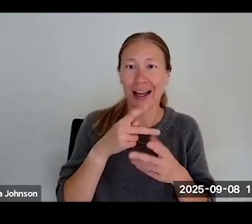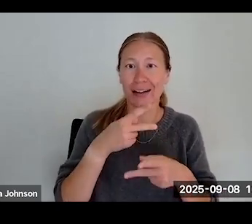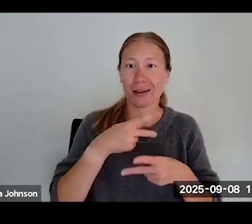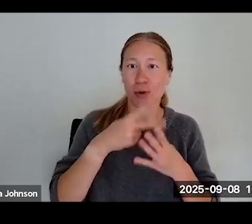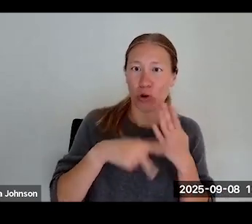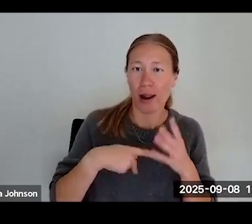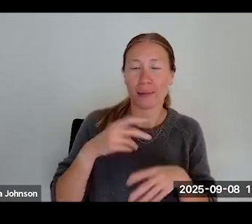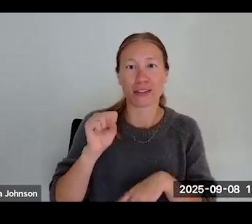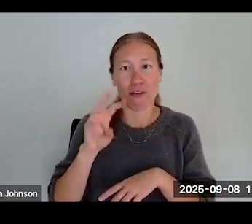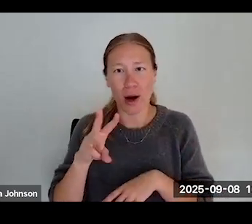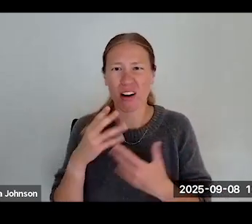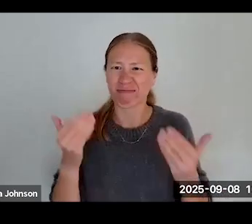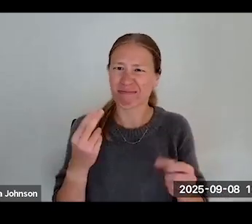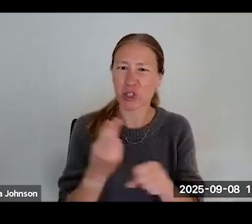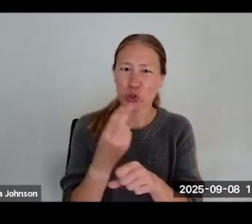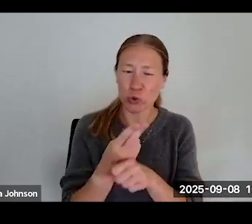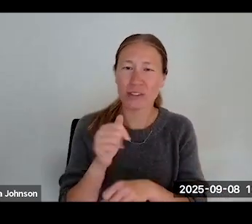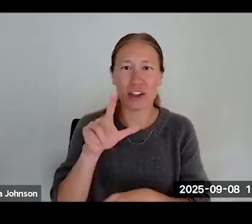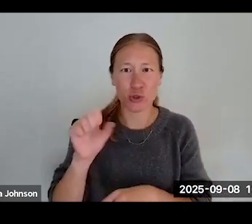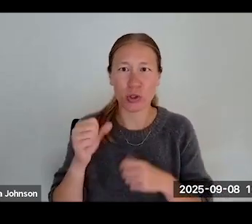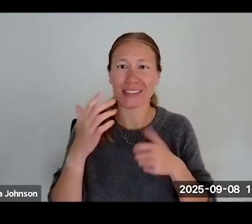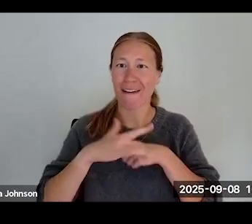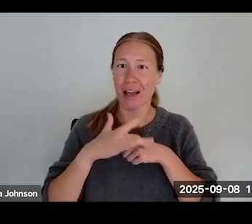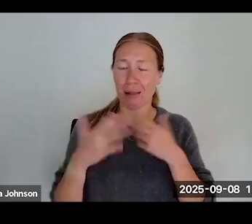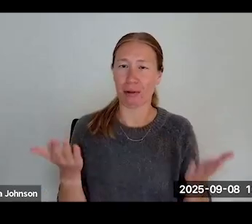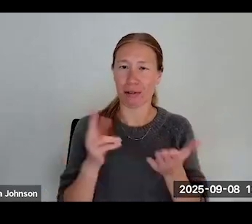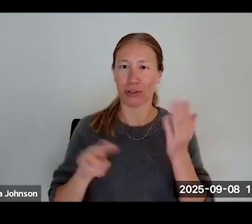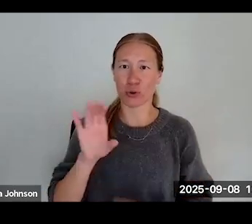And utilize the tools that the University of Michigan is making available to our community